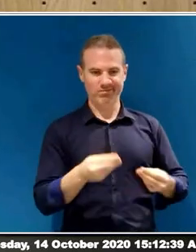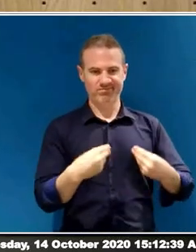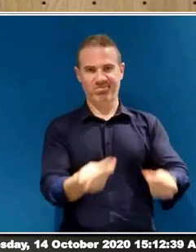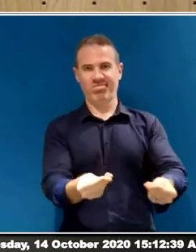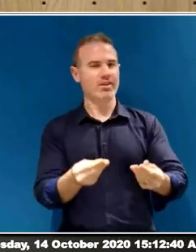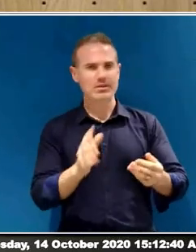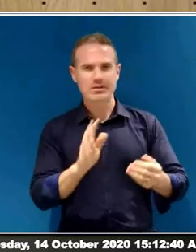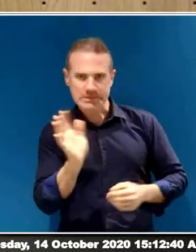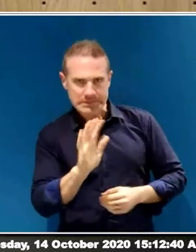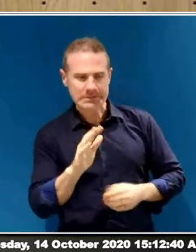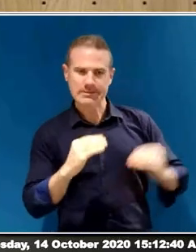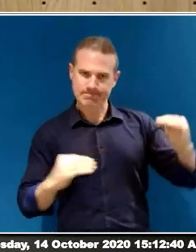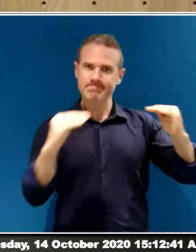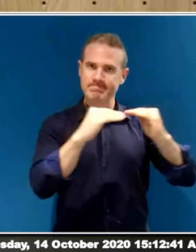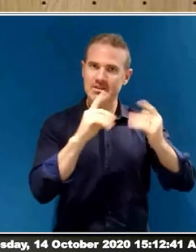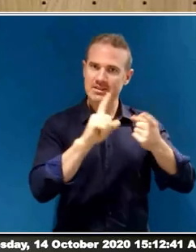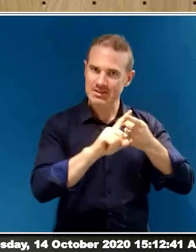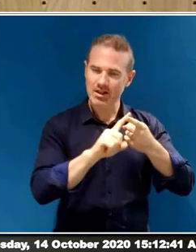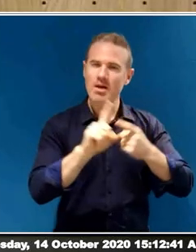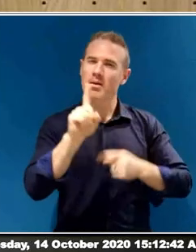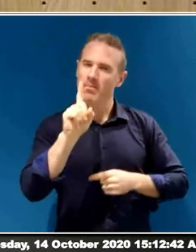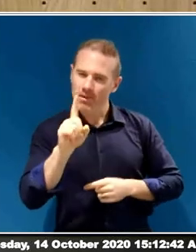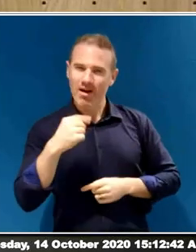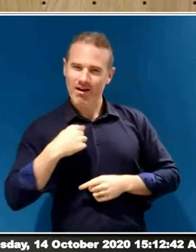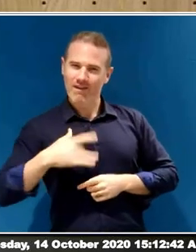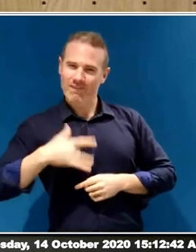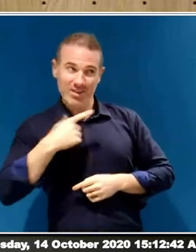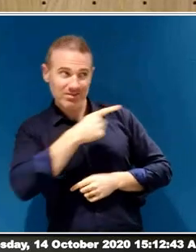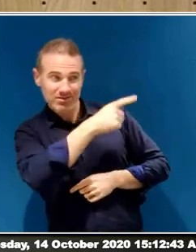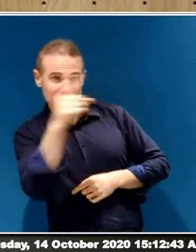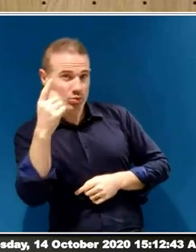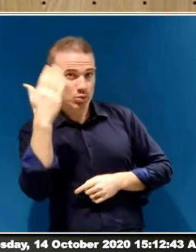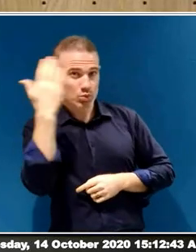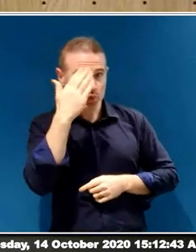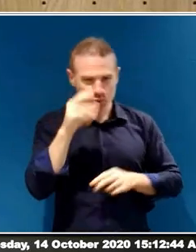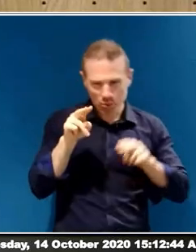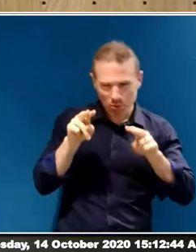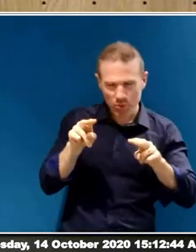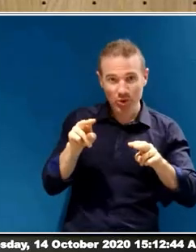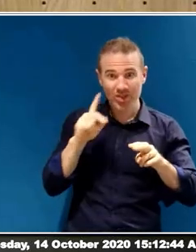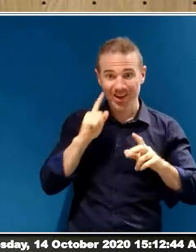arguments are outweighed by the costs of providing an adjustment and so there is